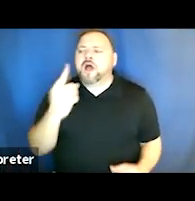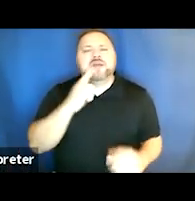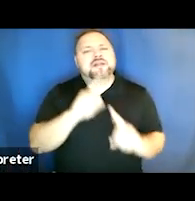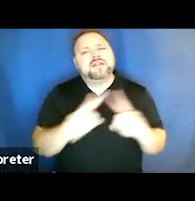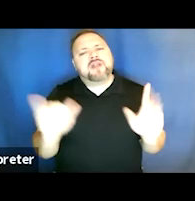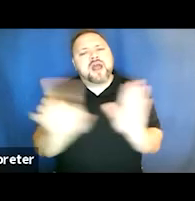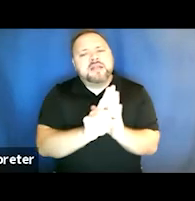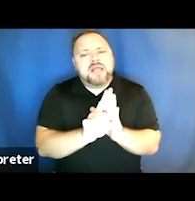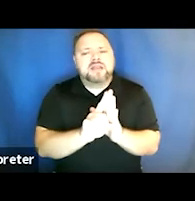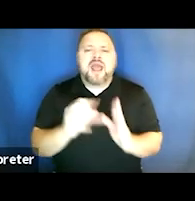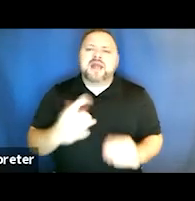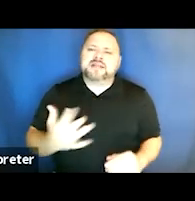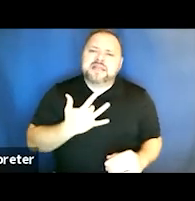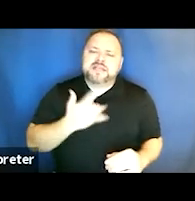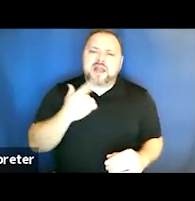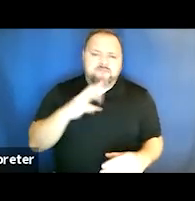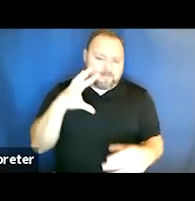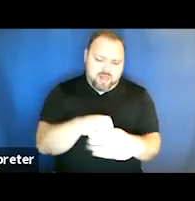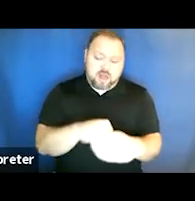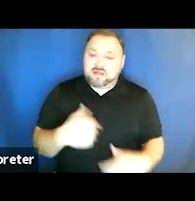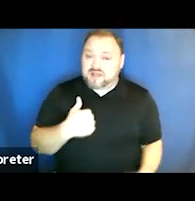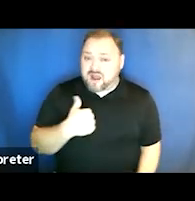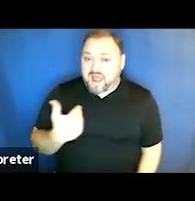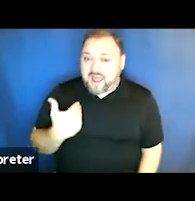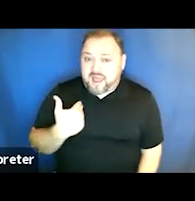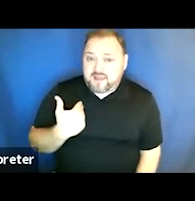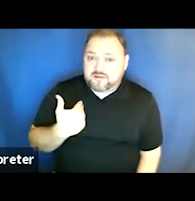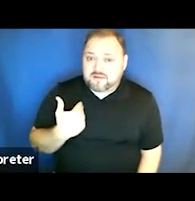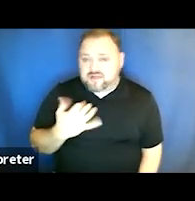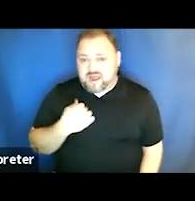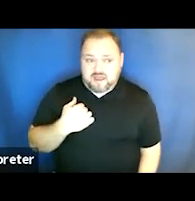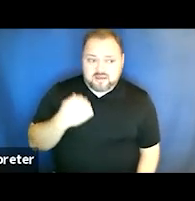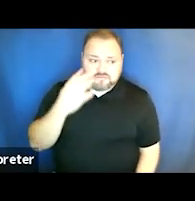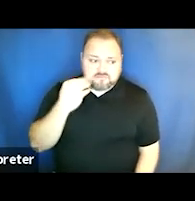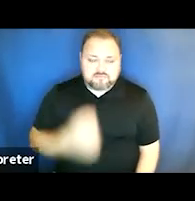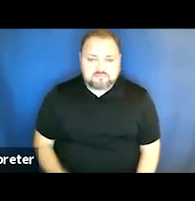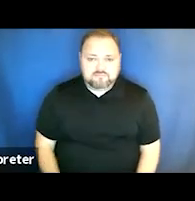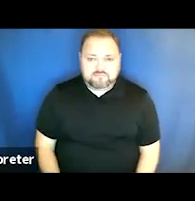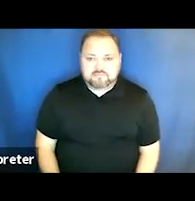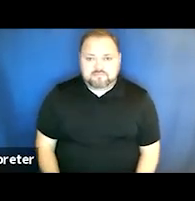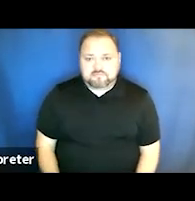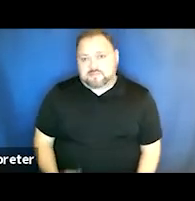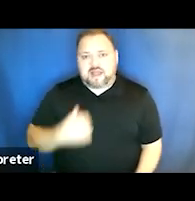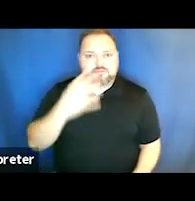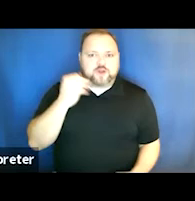senses of belongingness that I navigate on an everyday basis.